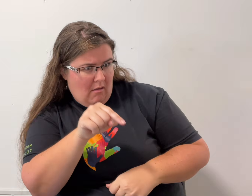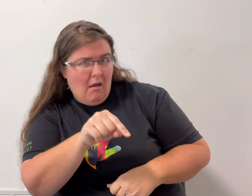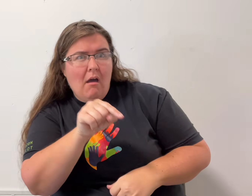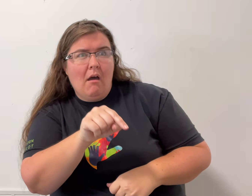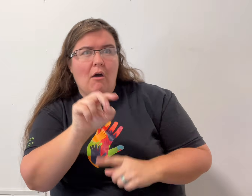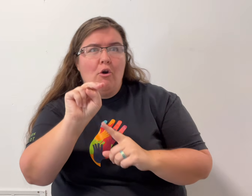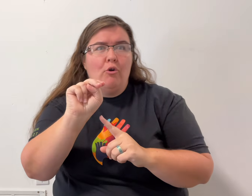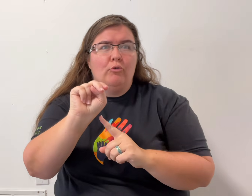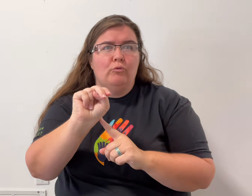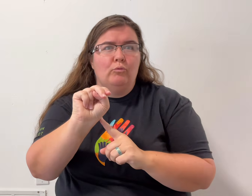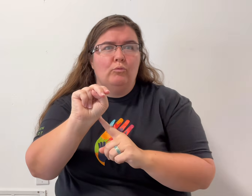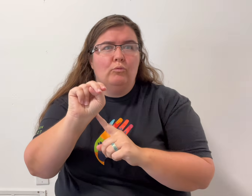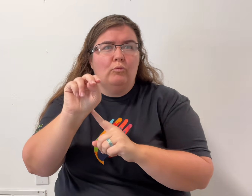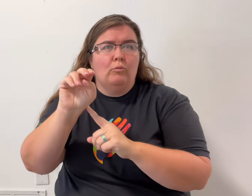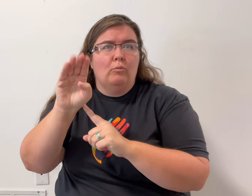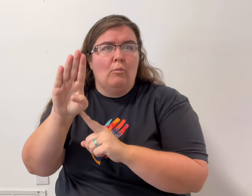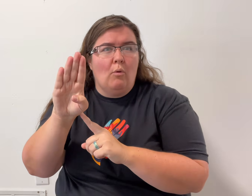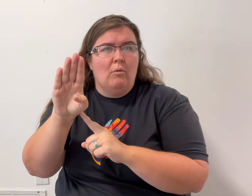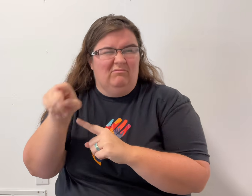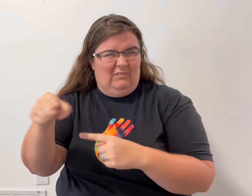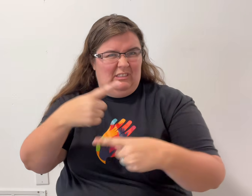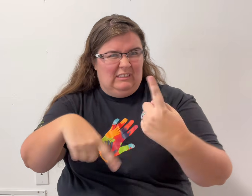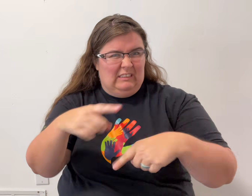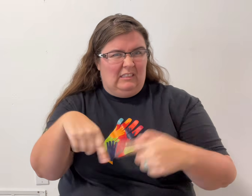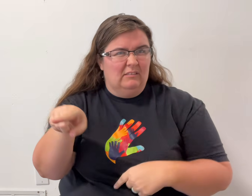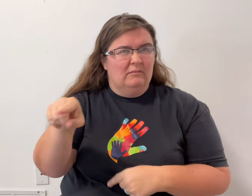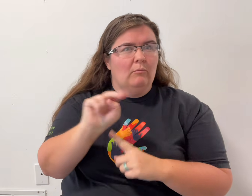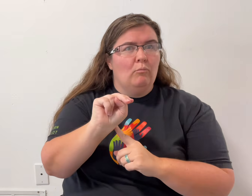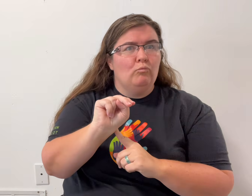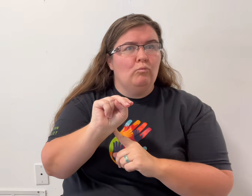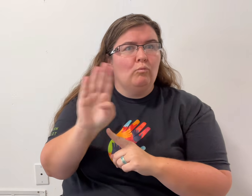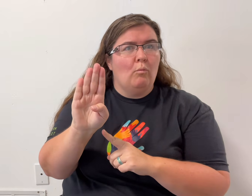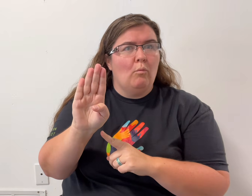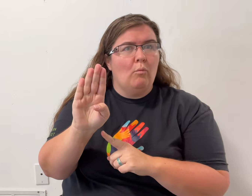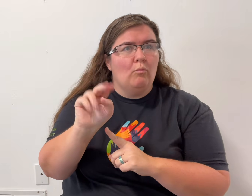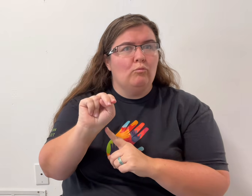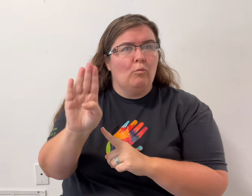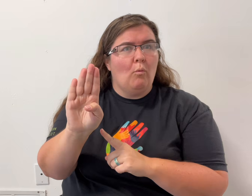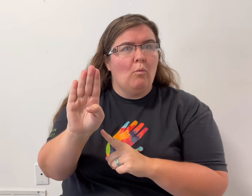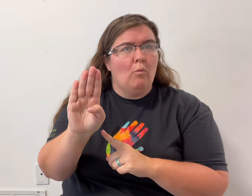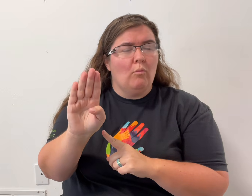She signs the letters NB [for newborn]